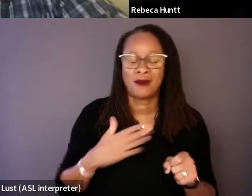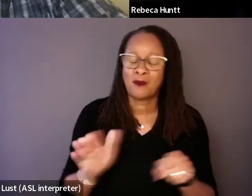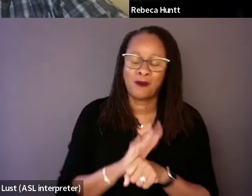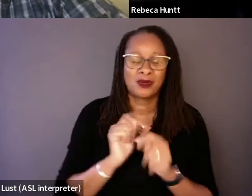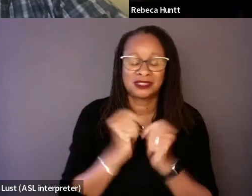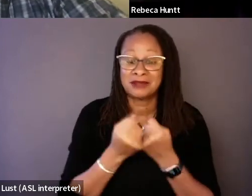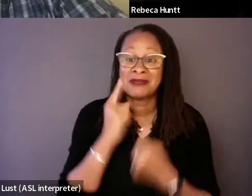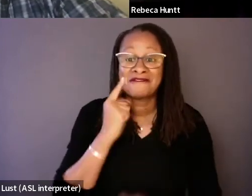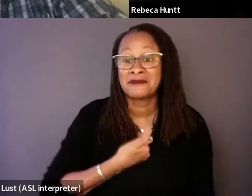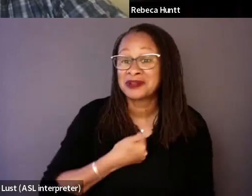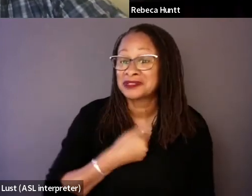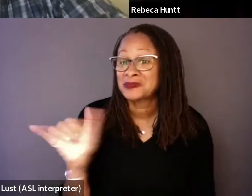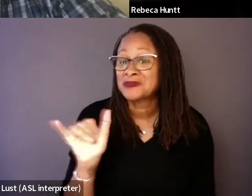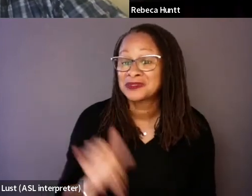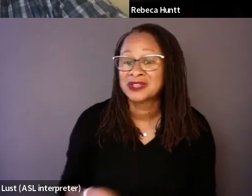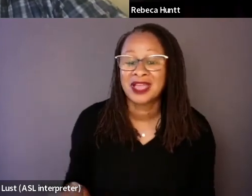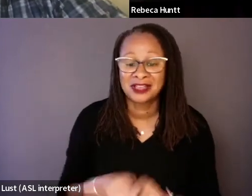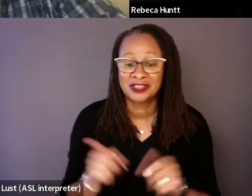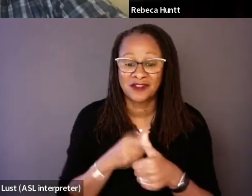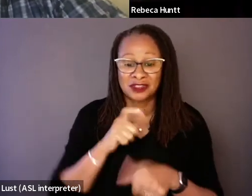team and for me as a first-time feature filmmaker.